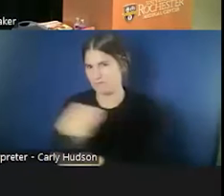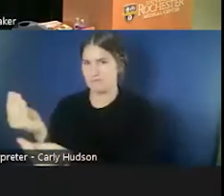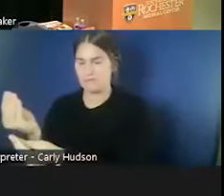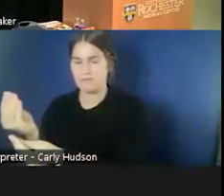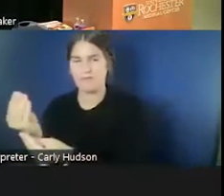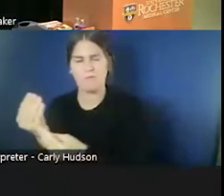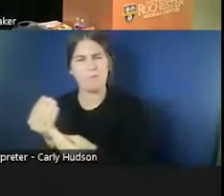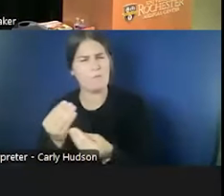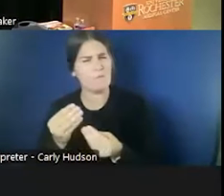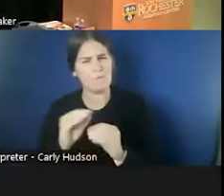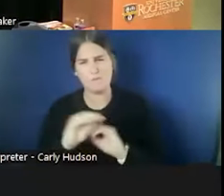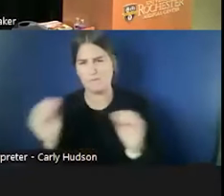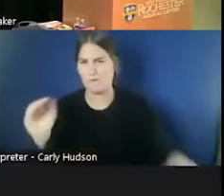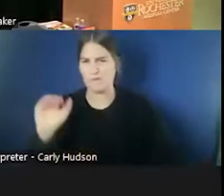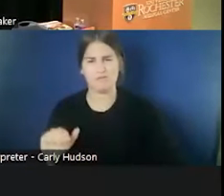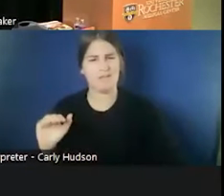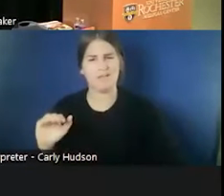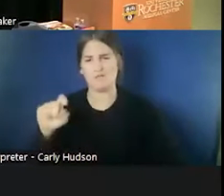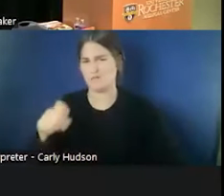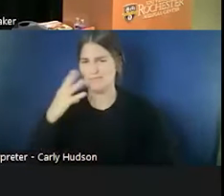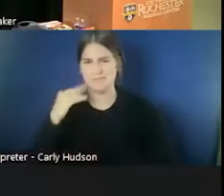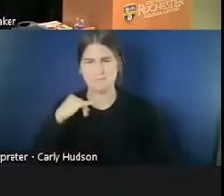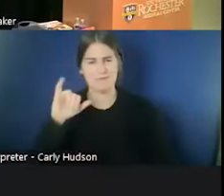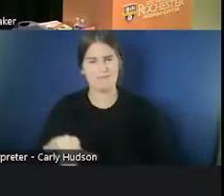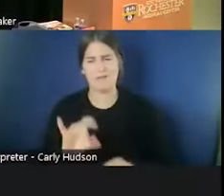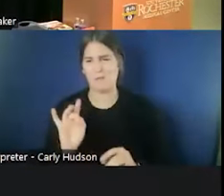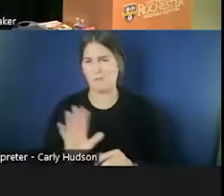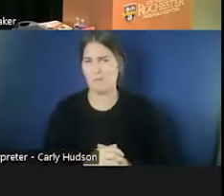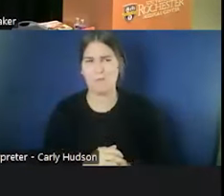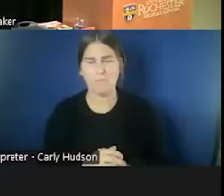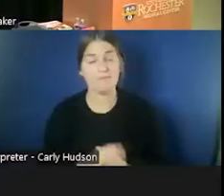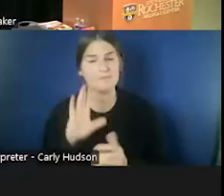endure that and that's a lot of what we're going to talk about today um one of the things that I do